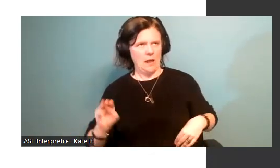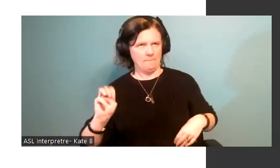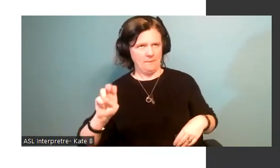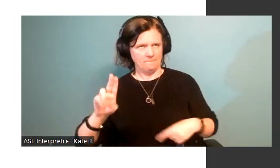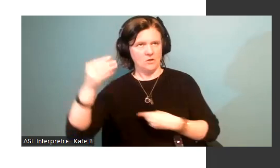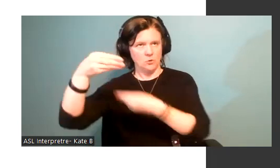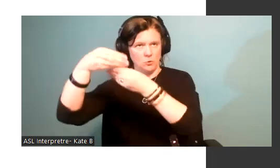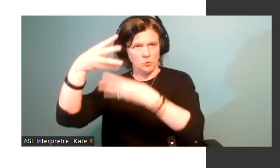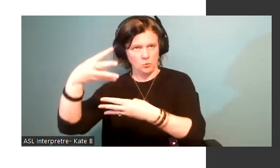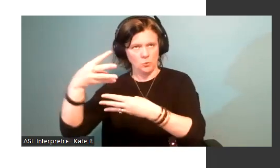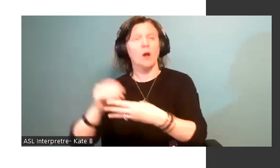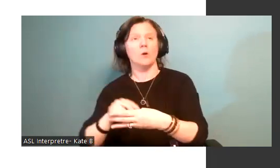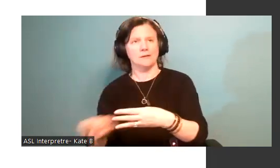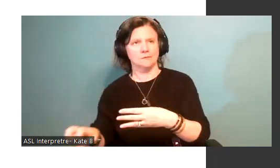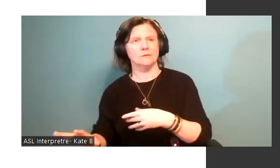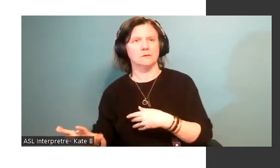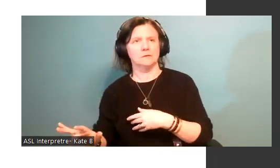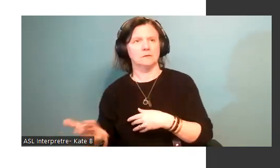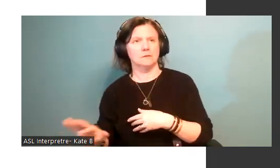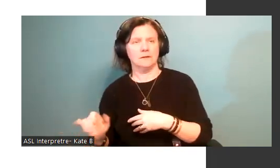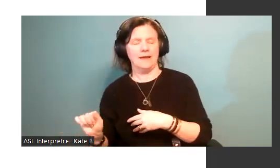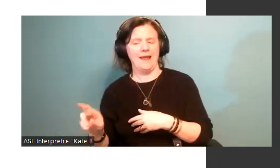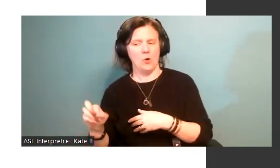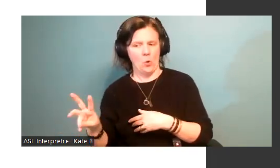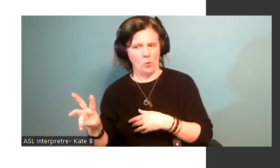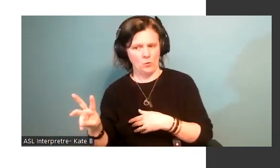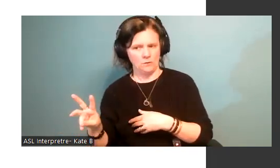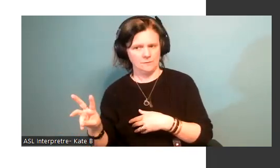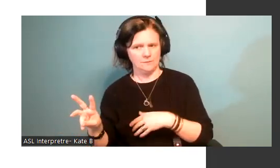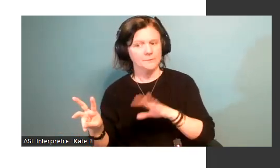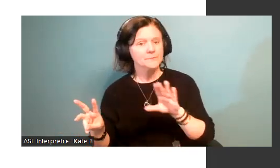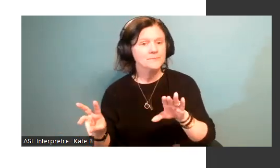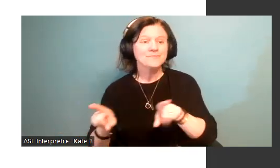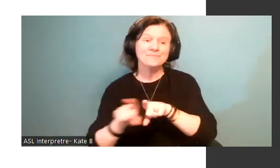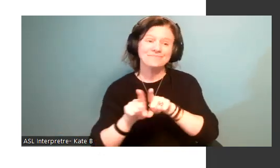the expectation that screen reader users are